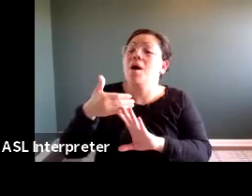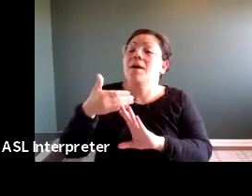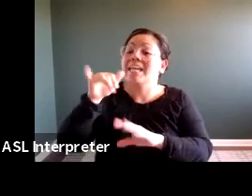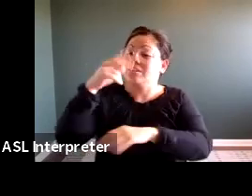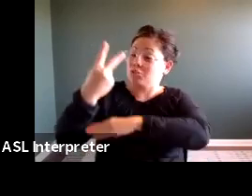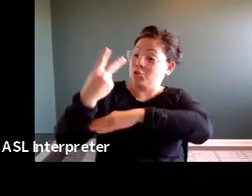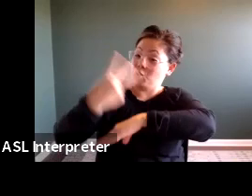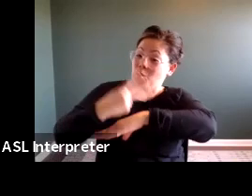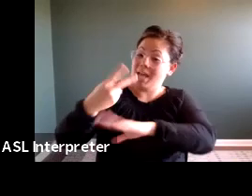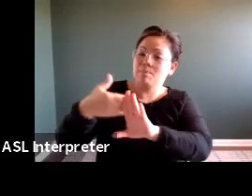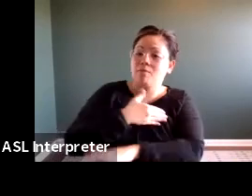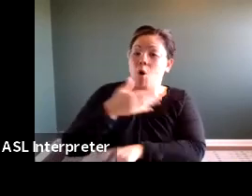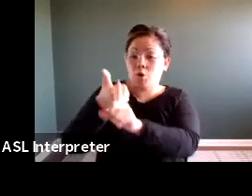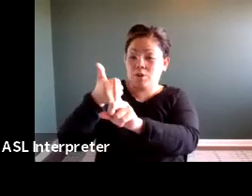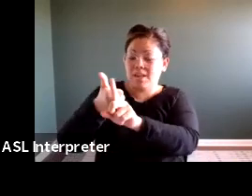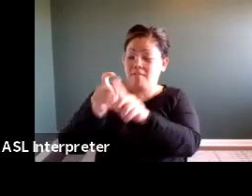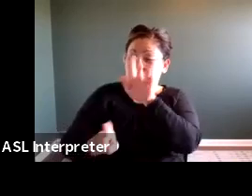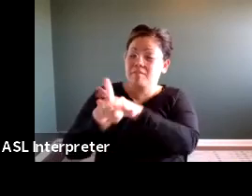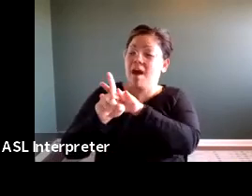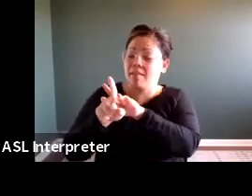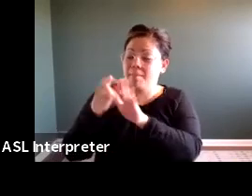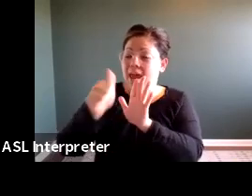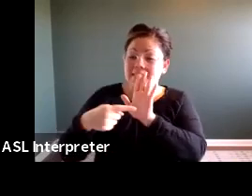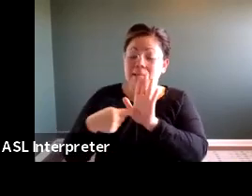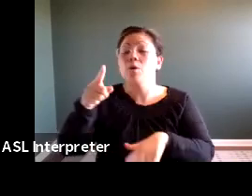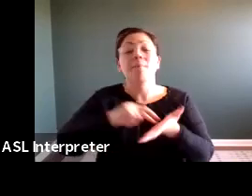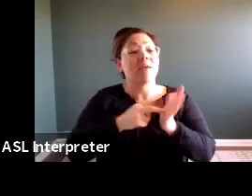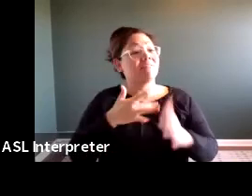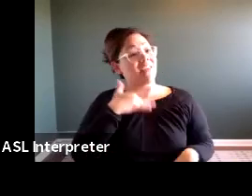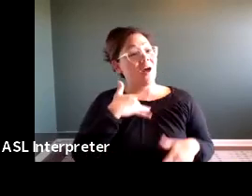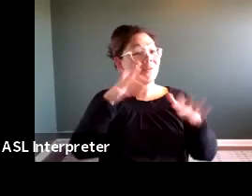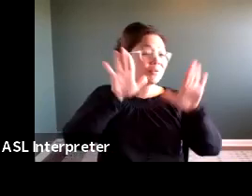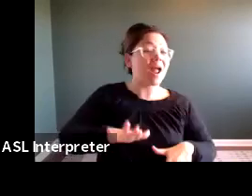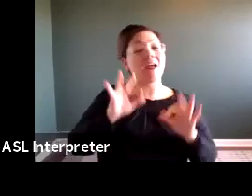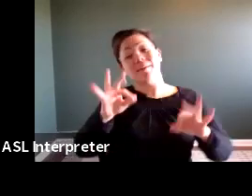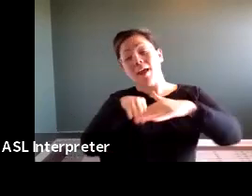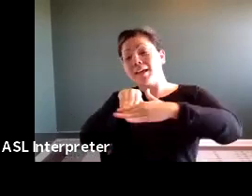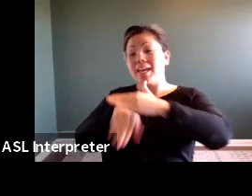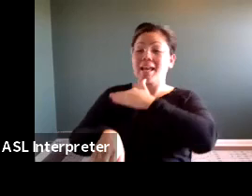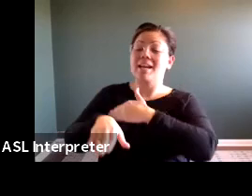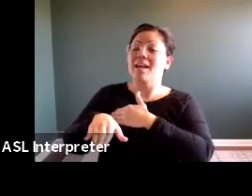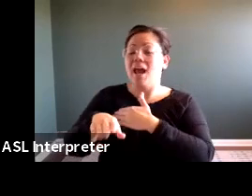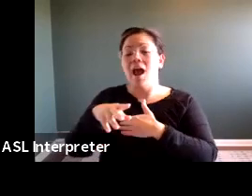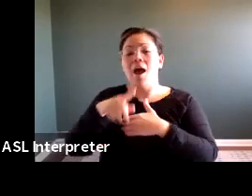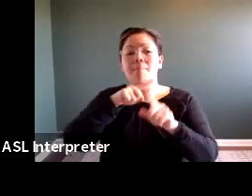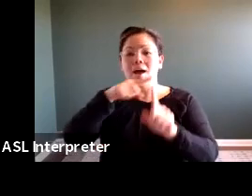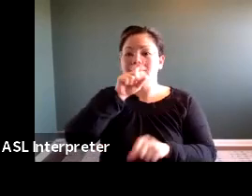So people, you know, with the best of intentions feeling great, but they go into these situations, you know not knowing that they're positive and it really can lead